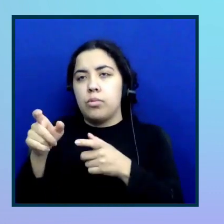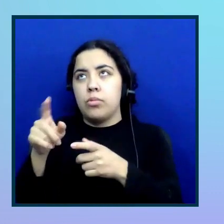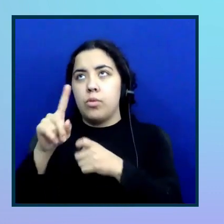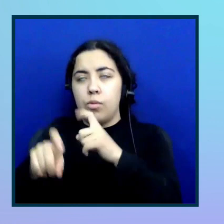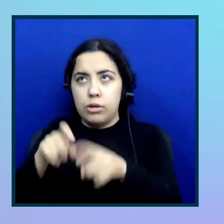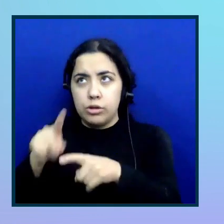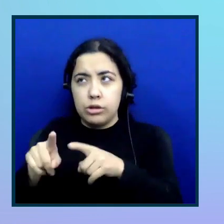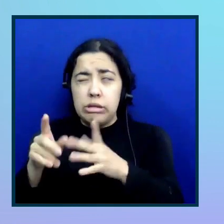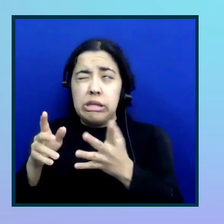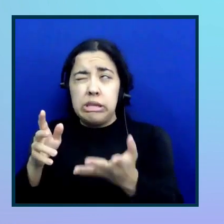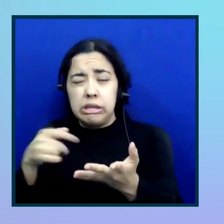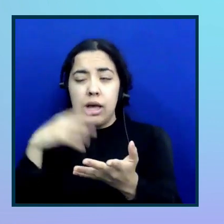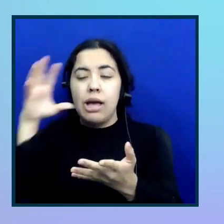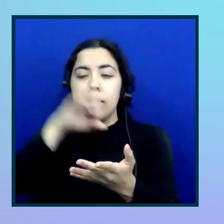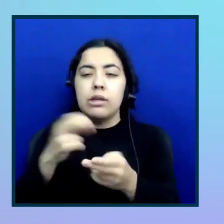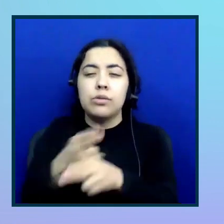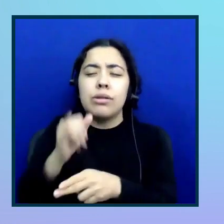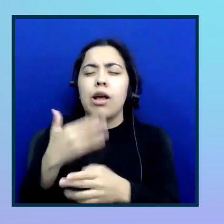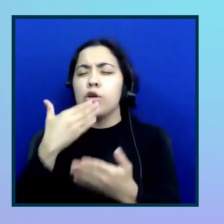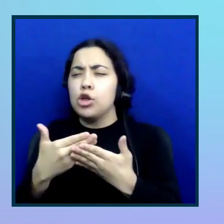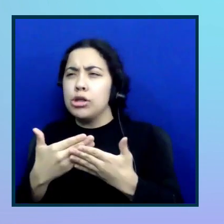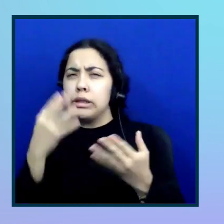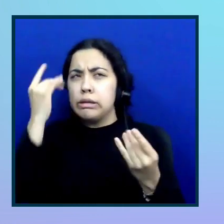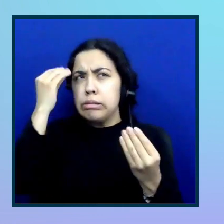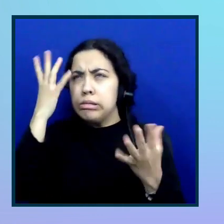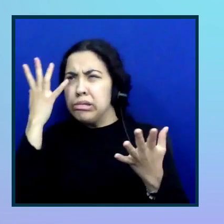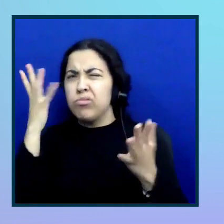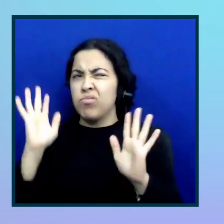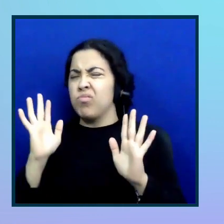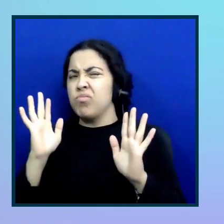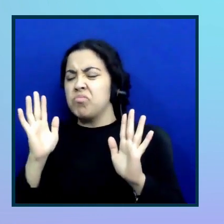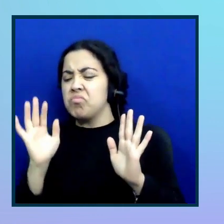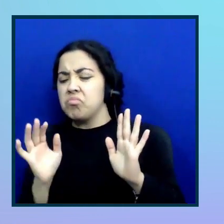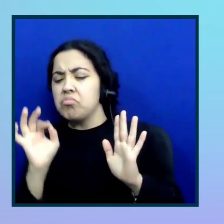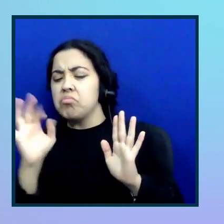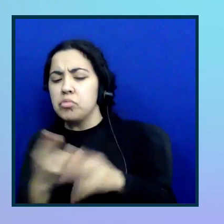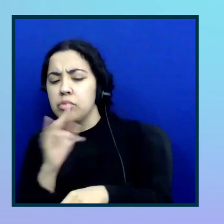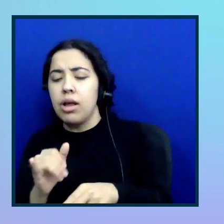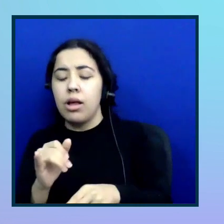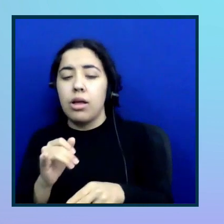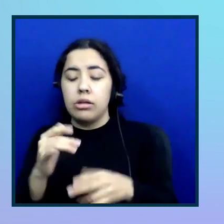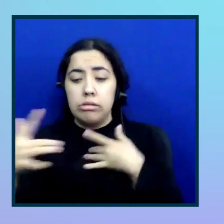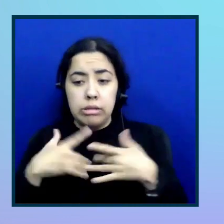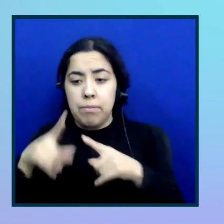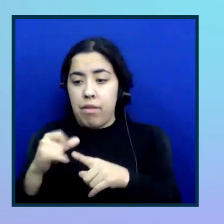I guess, use it in good judgment, not necessarily the thing that you need to reach for all the time. Most of the time,